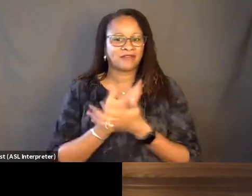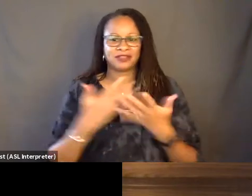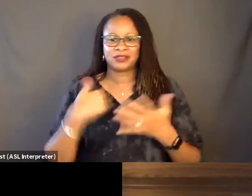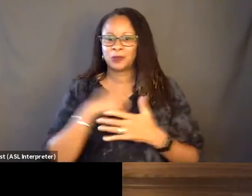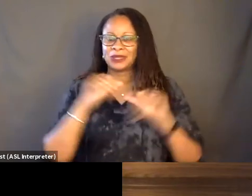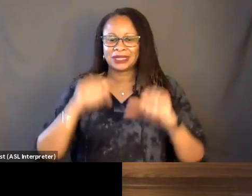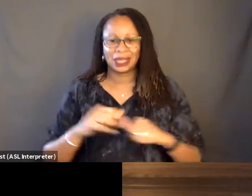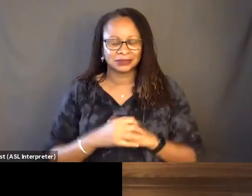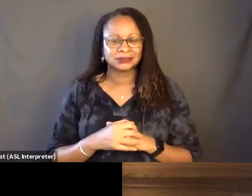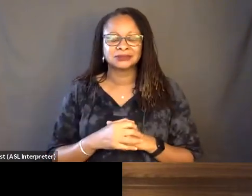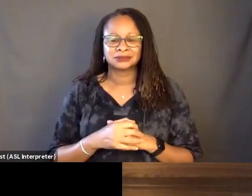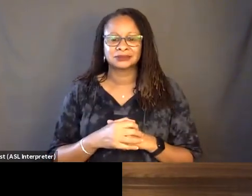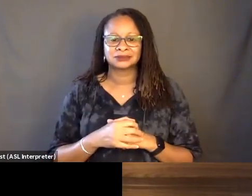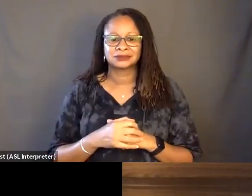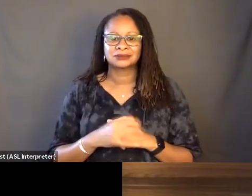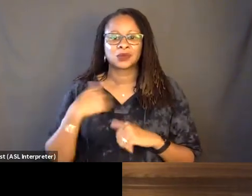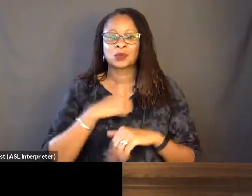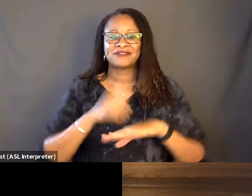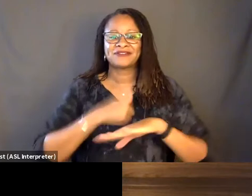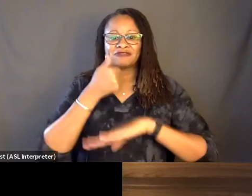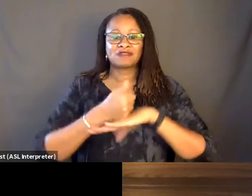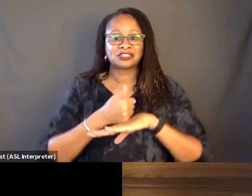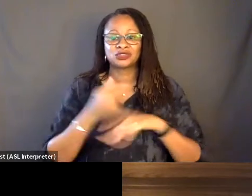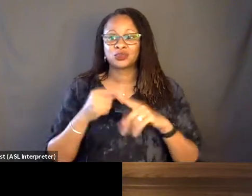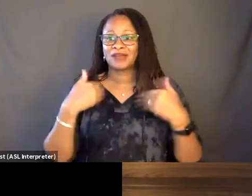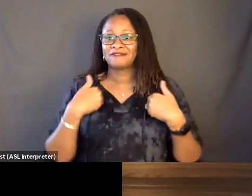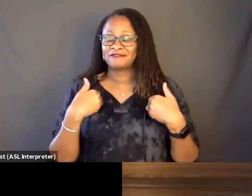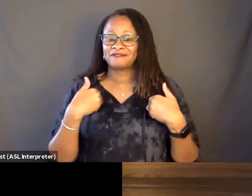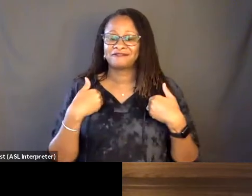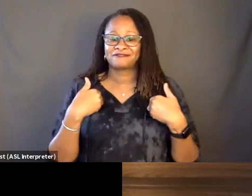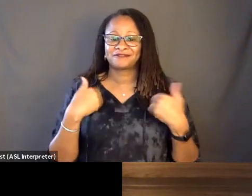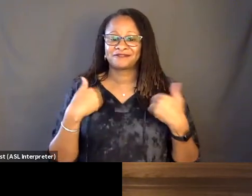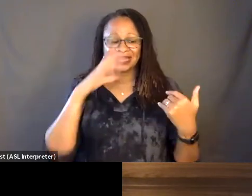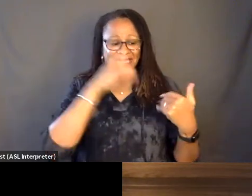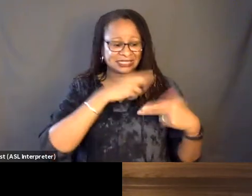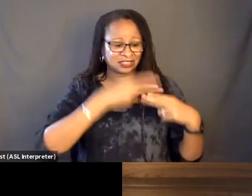And we've arranged to have a, I guess it's called a partner.